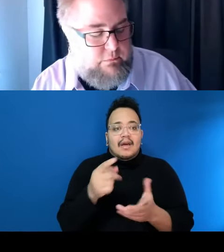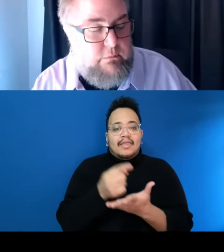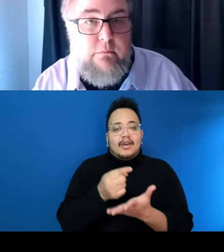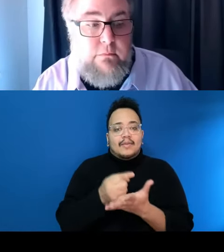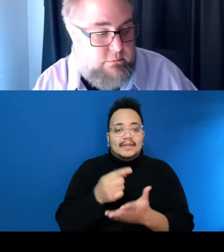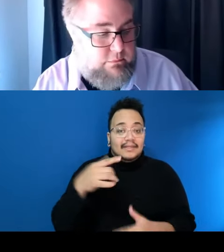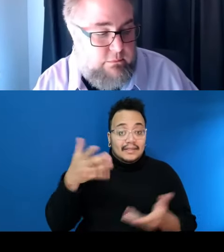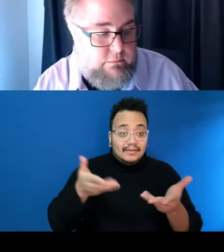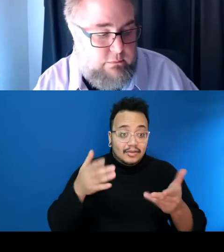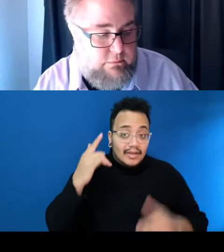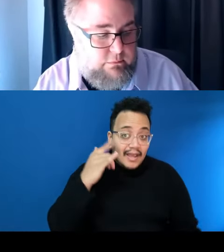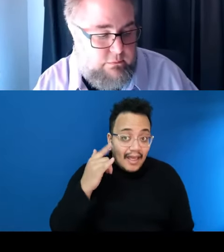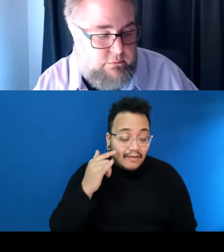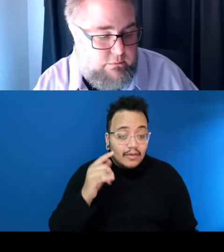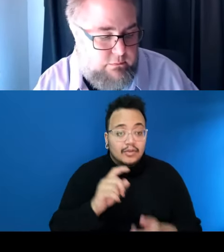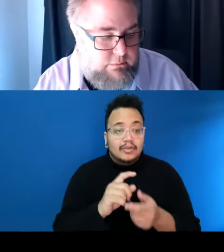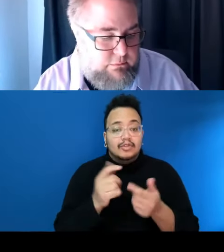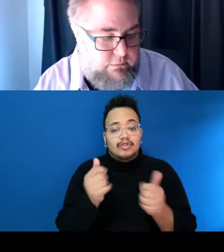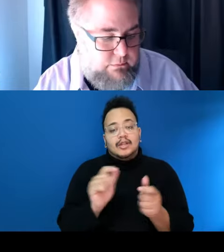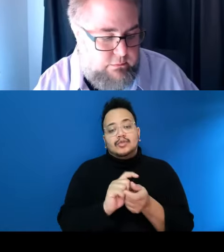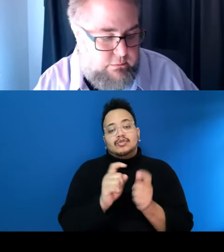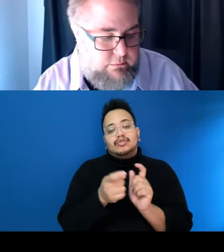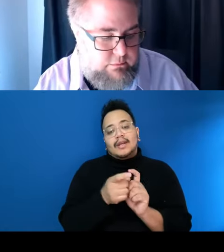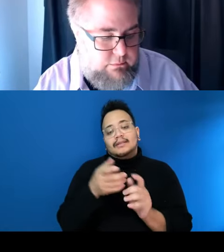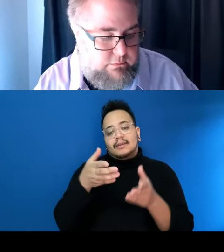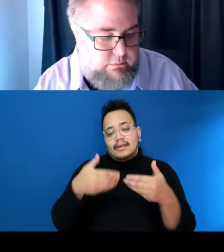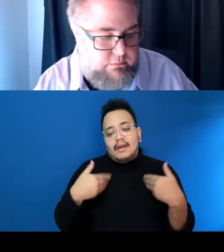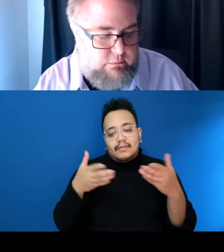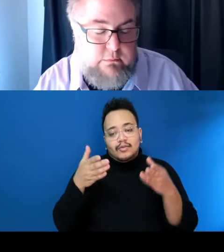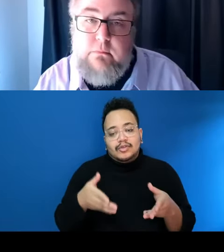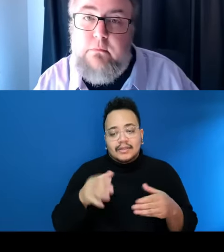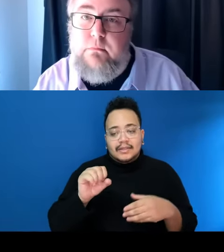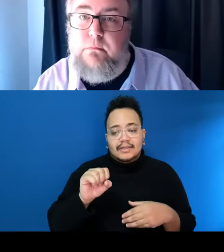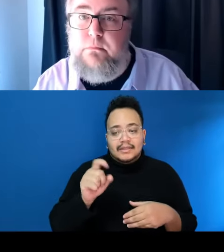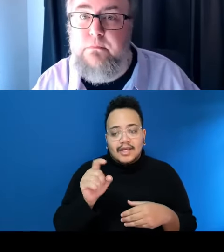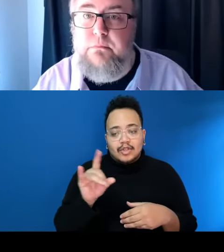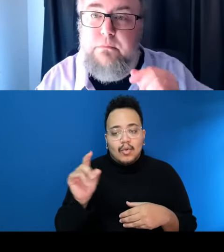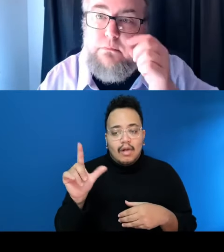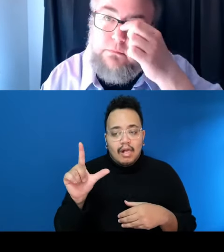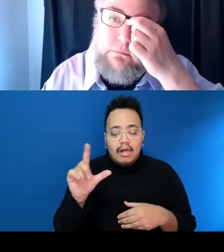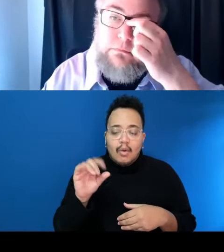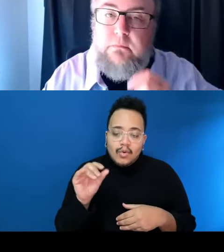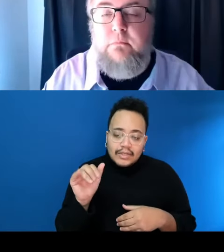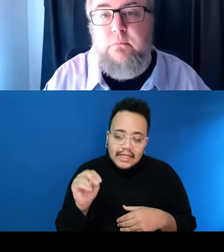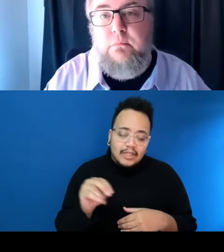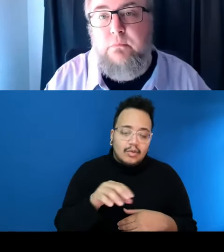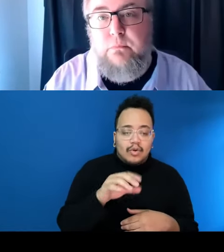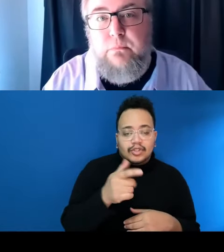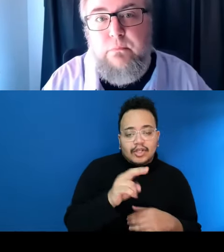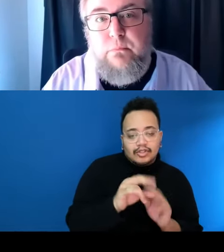from trying to change a young person's sexual orientation or gender identity. He's now helped us to pass a similar law in New Jersey